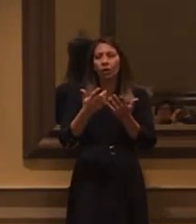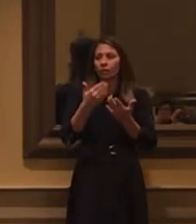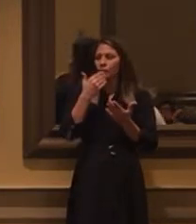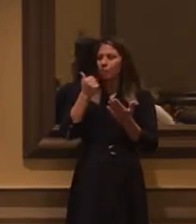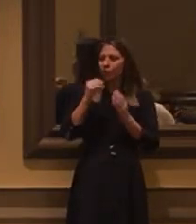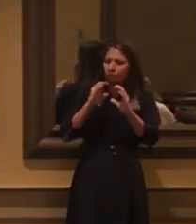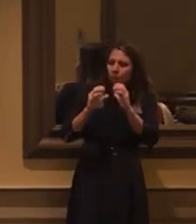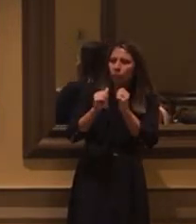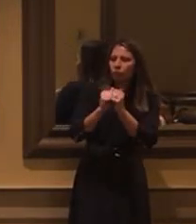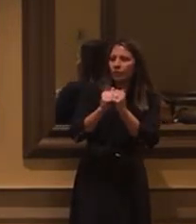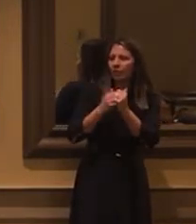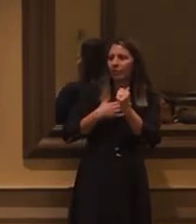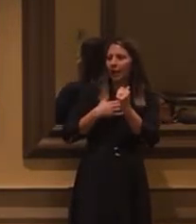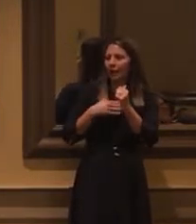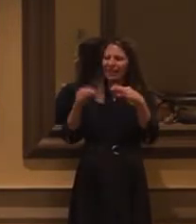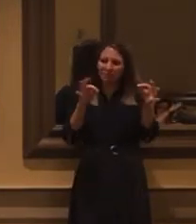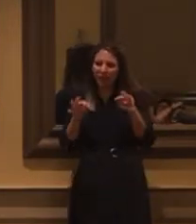What kind of student I am, how they can help me.